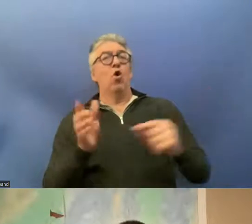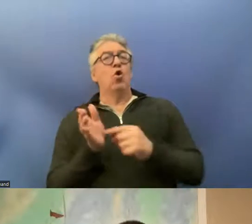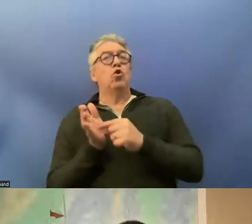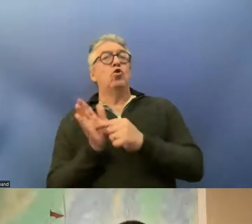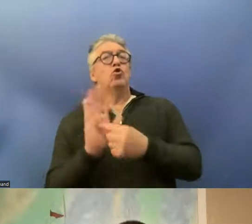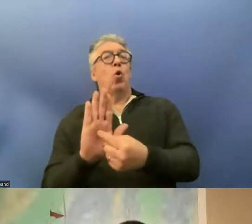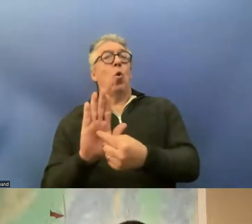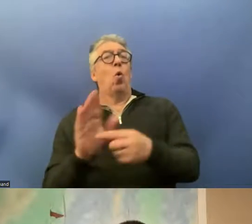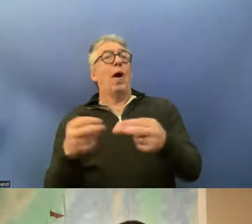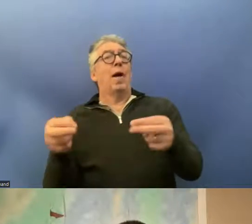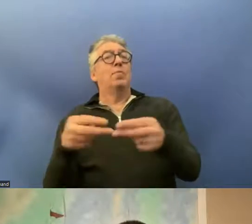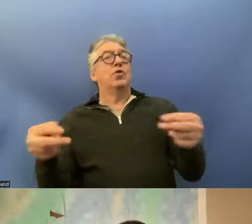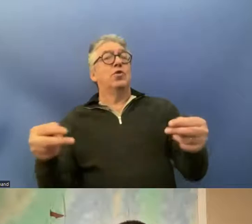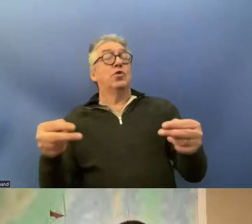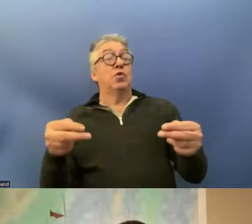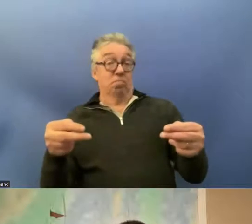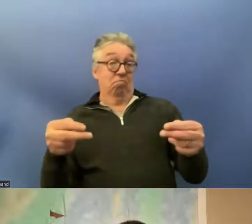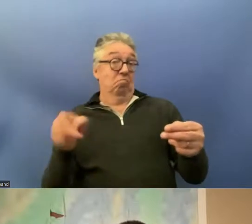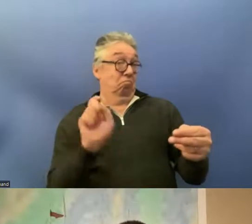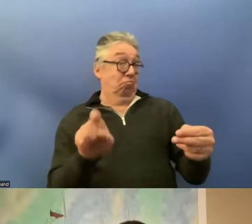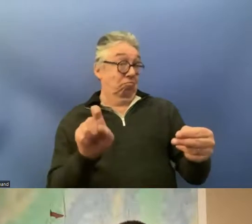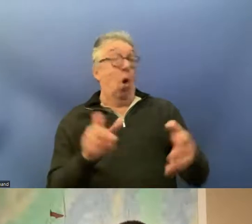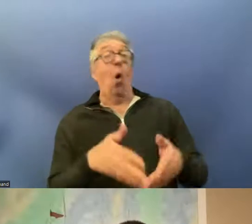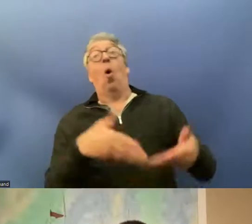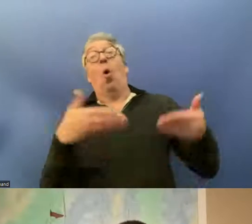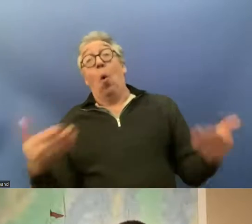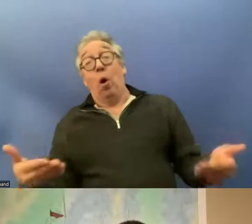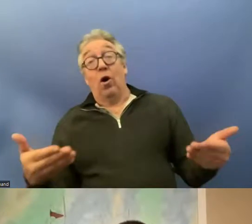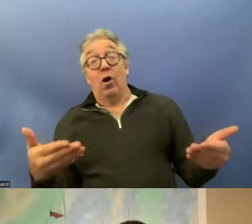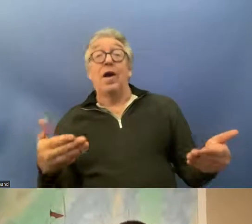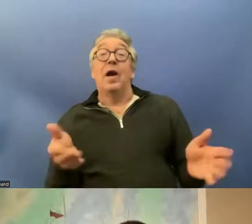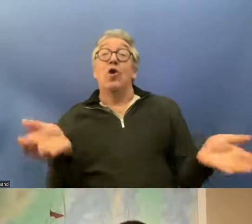And we also have a separate link that is in the chat box.